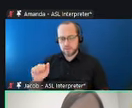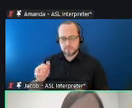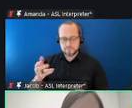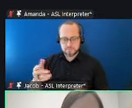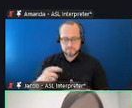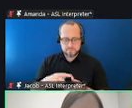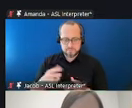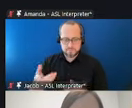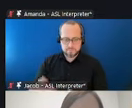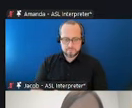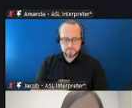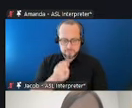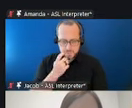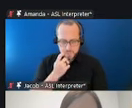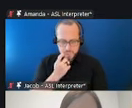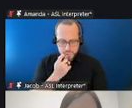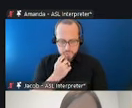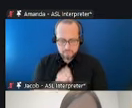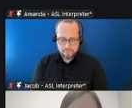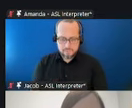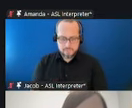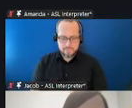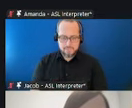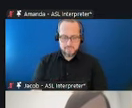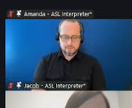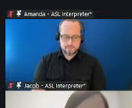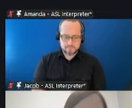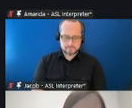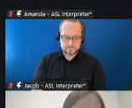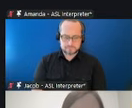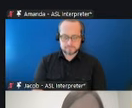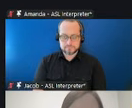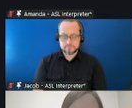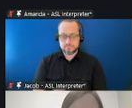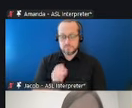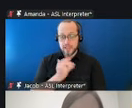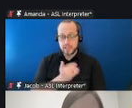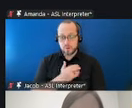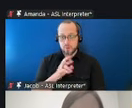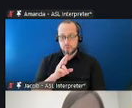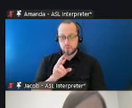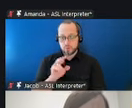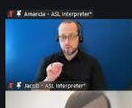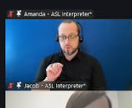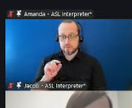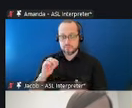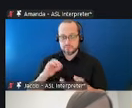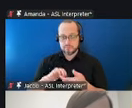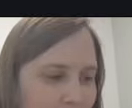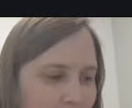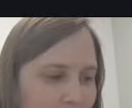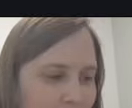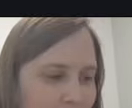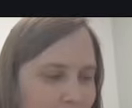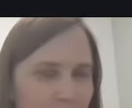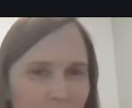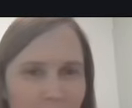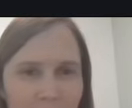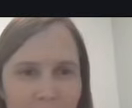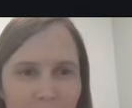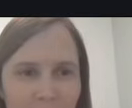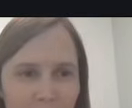you Rachel for that question. Um our roots hubs will partner with our local management entities